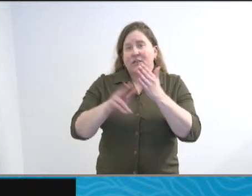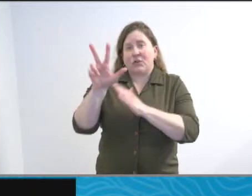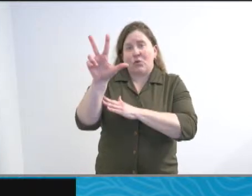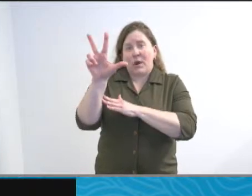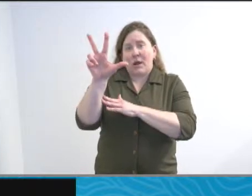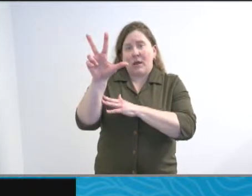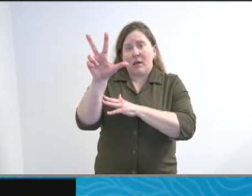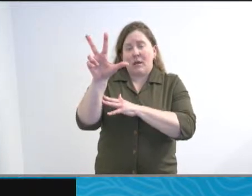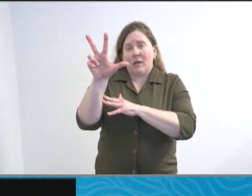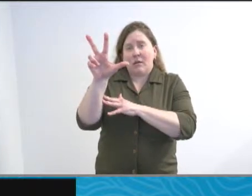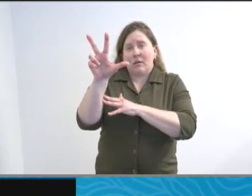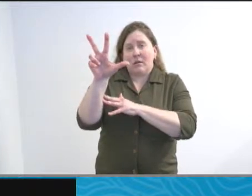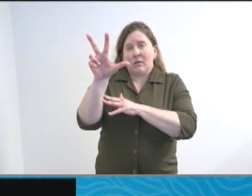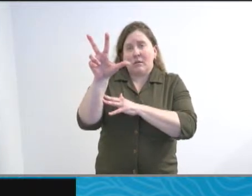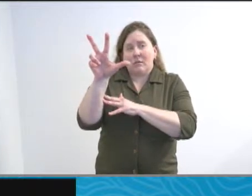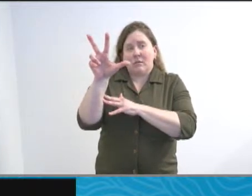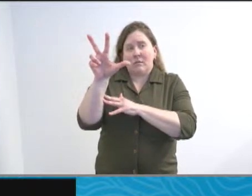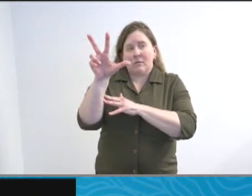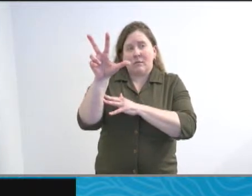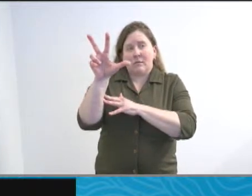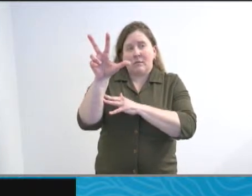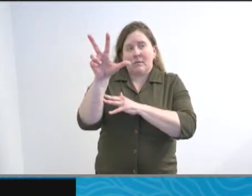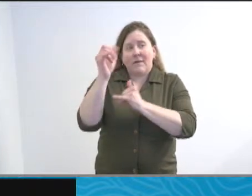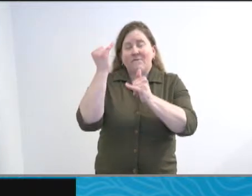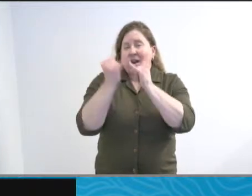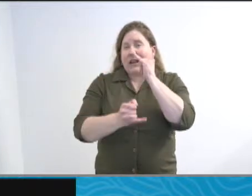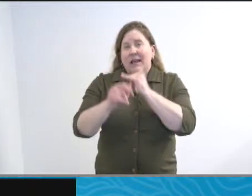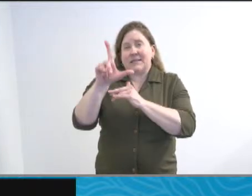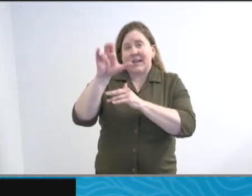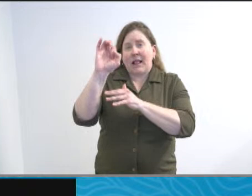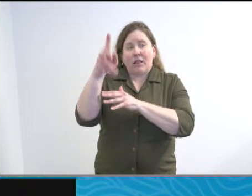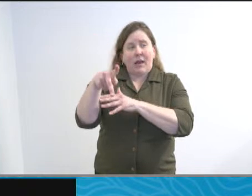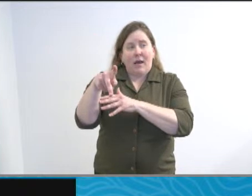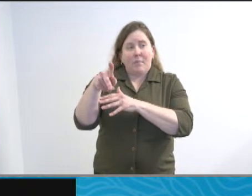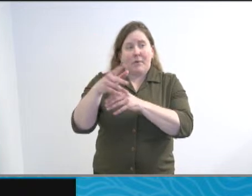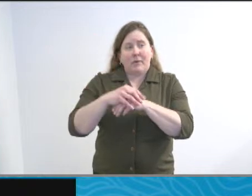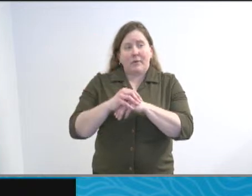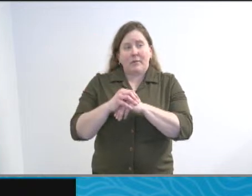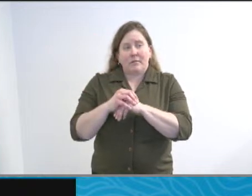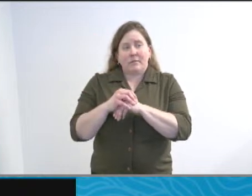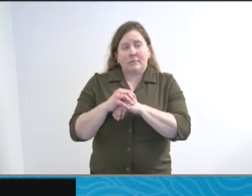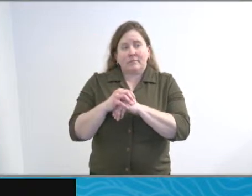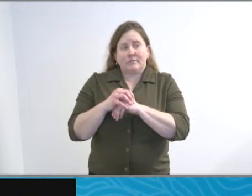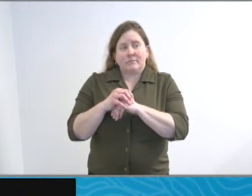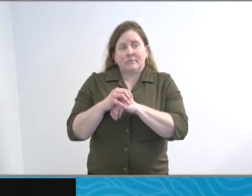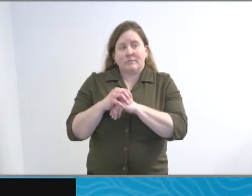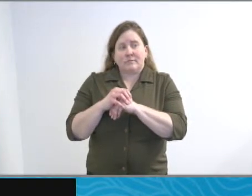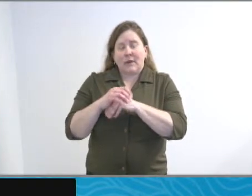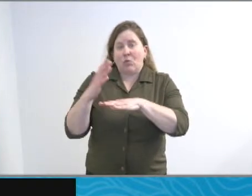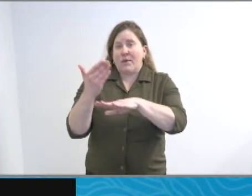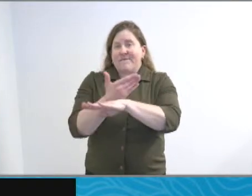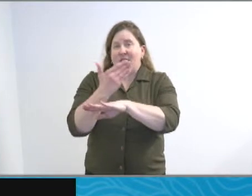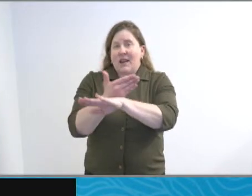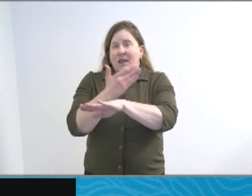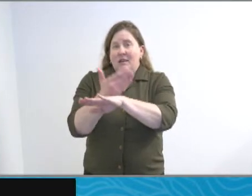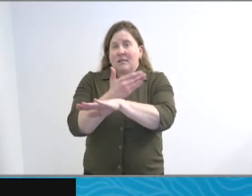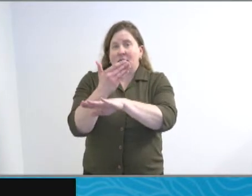to refine the LCAP based on feedback we received, not only from the engagement that we do with our parent groups, but also the feedback we get online